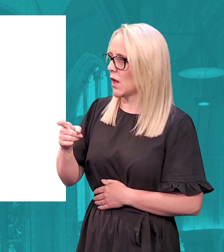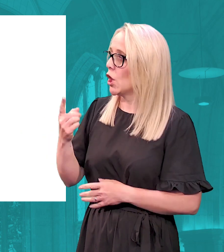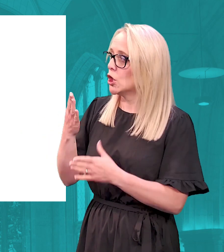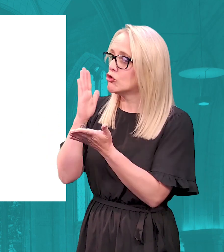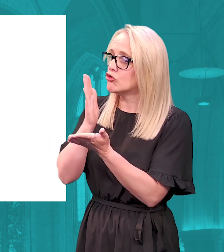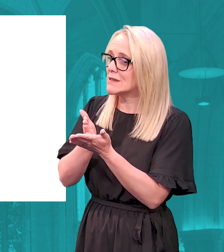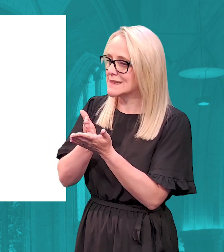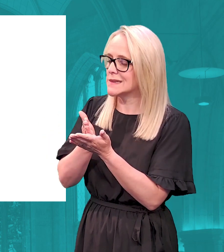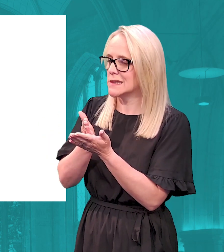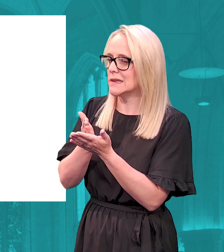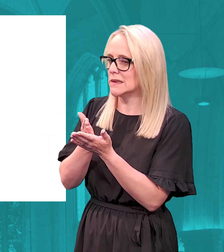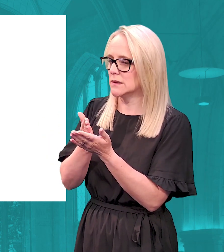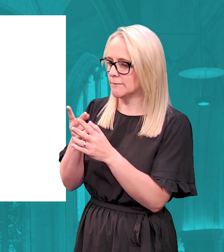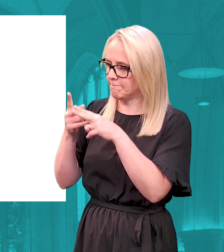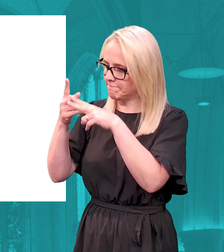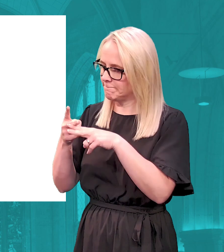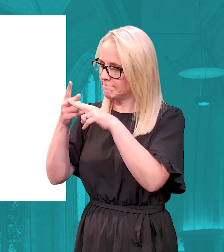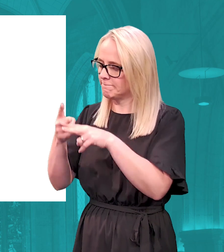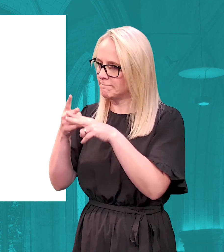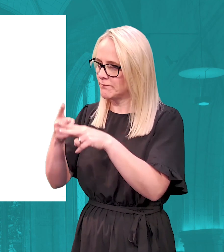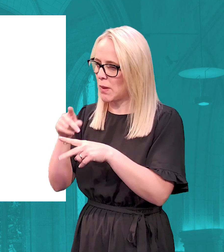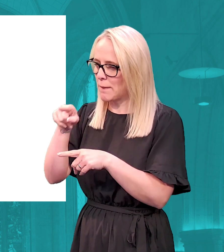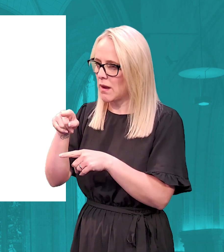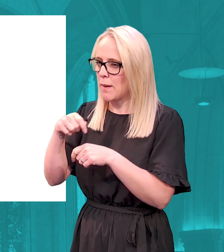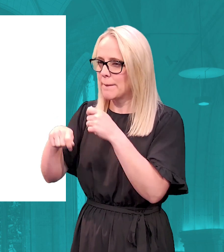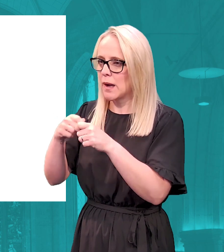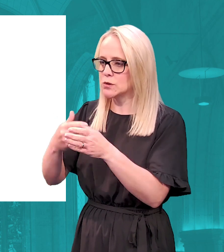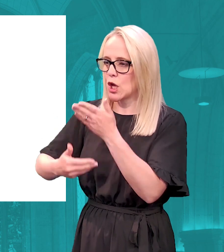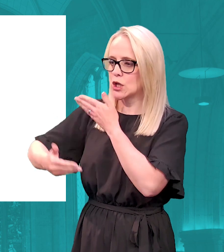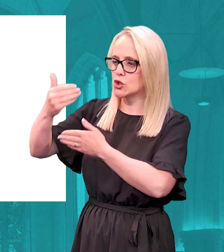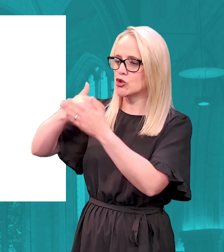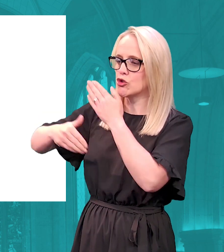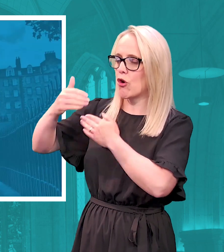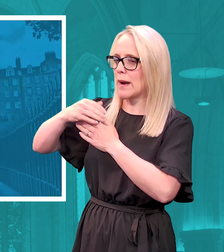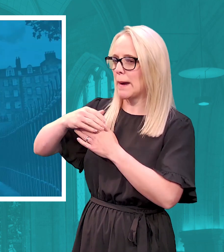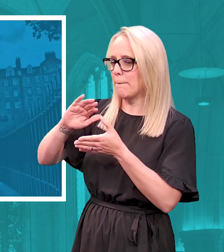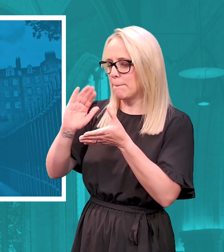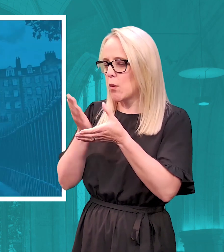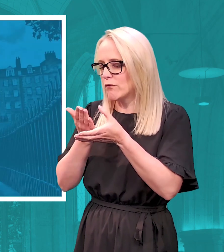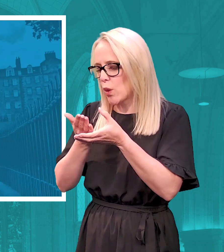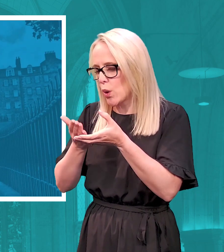within a new Historic Property Portfolio, and we are managing the building